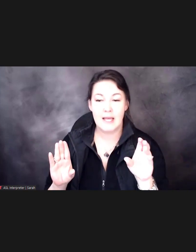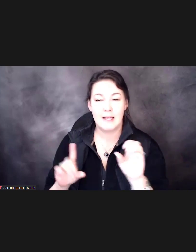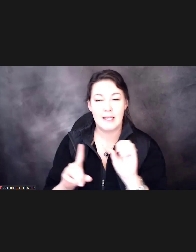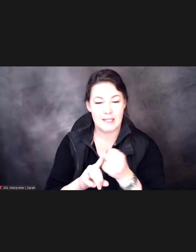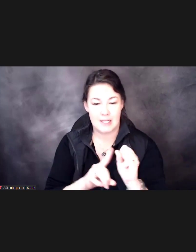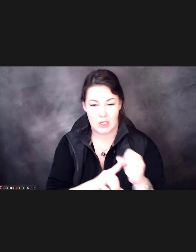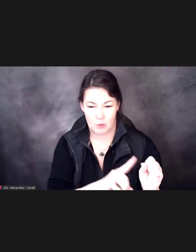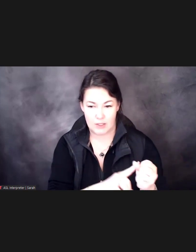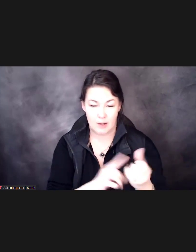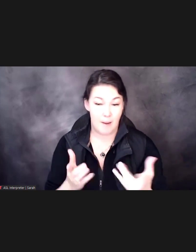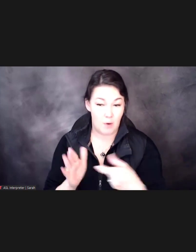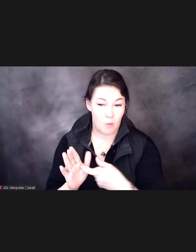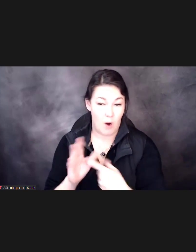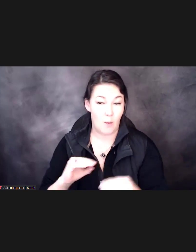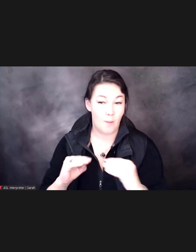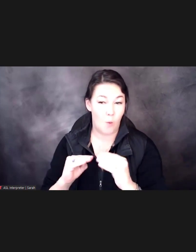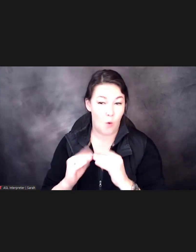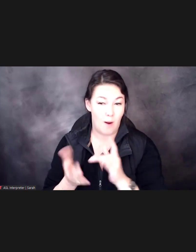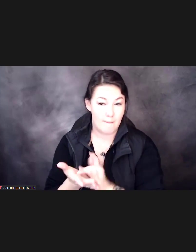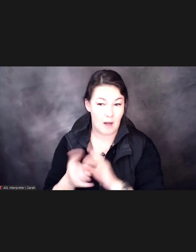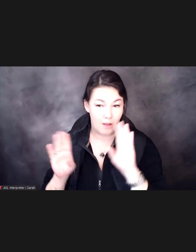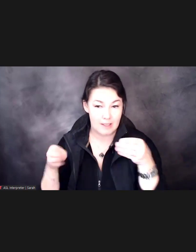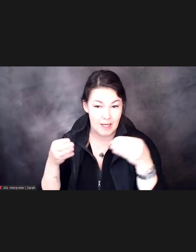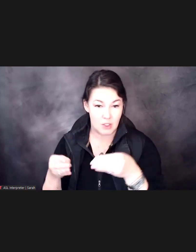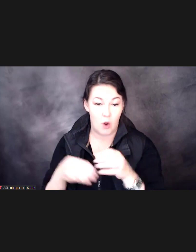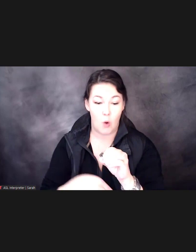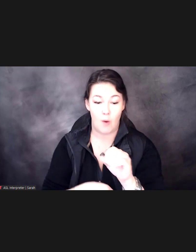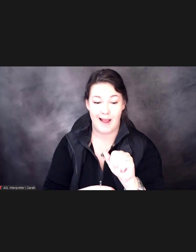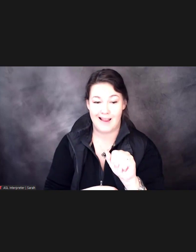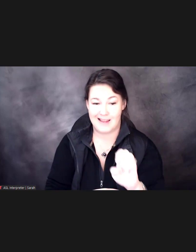So, OAE screening, it can also help to identify children who have